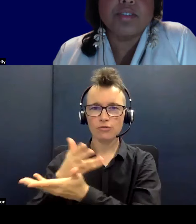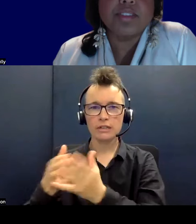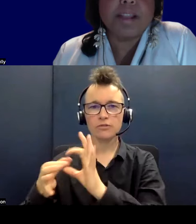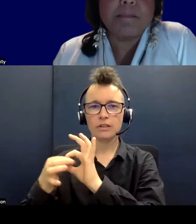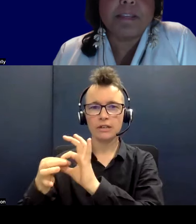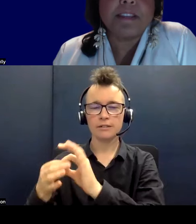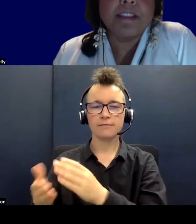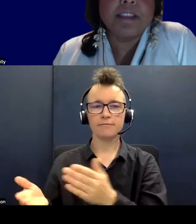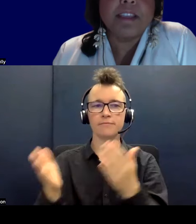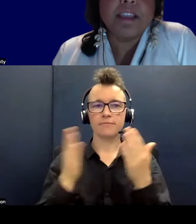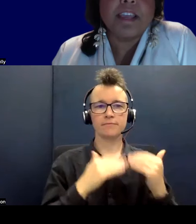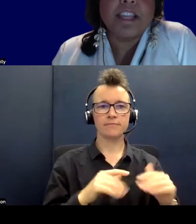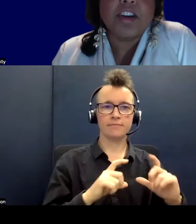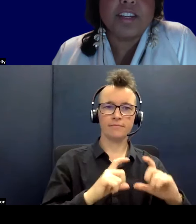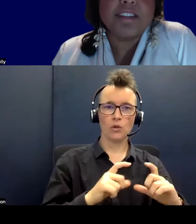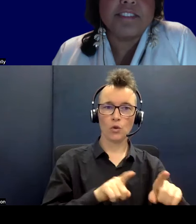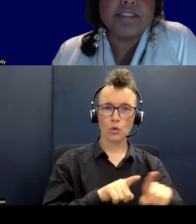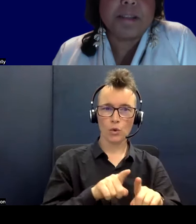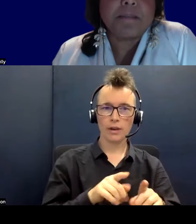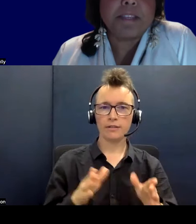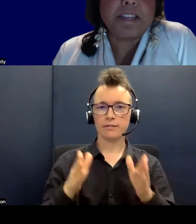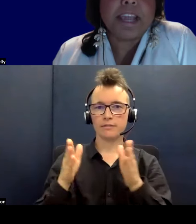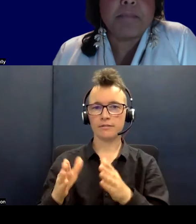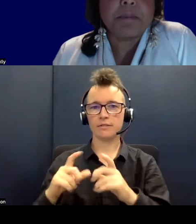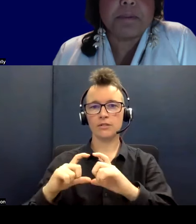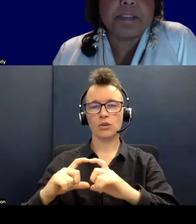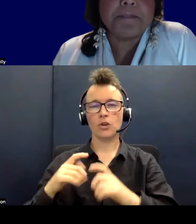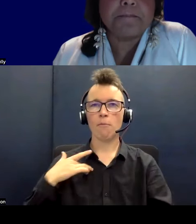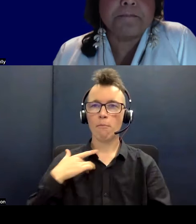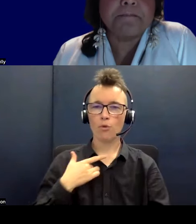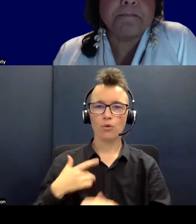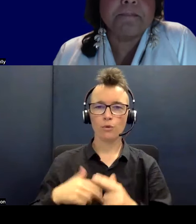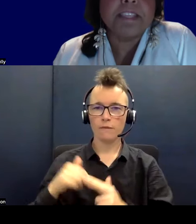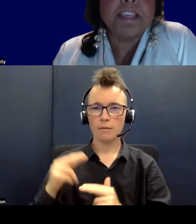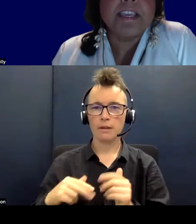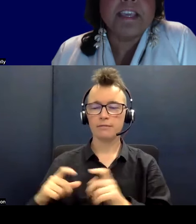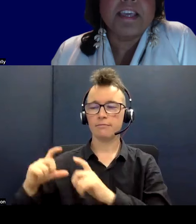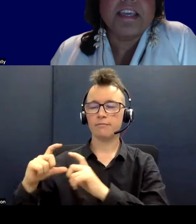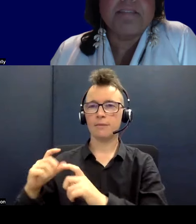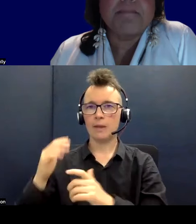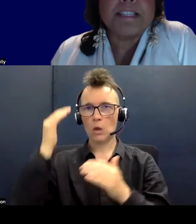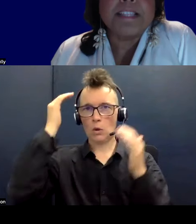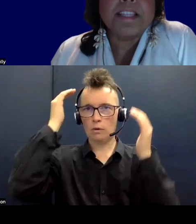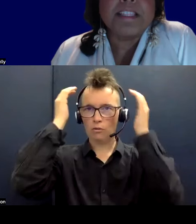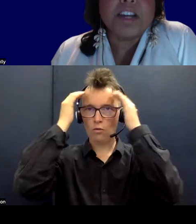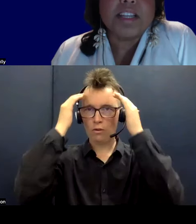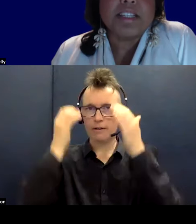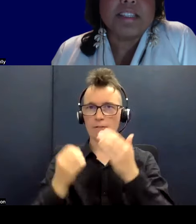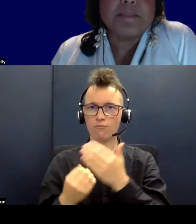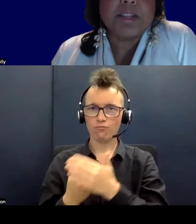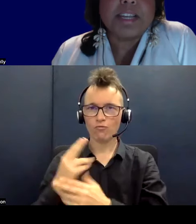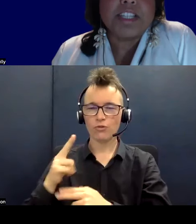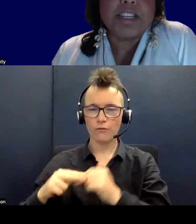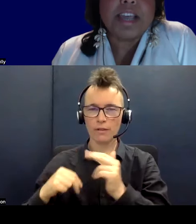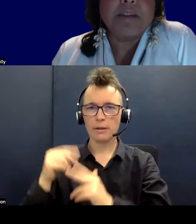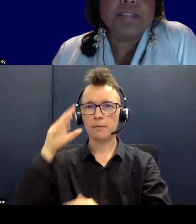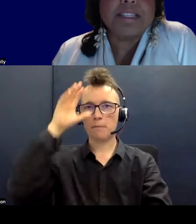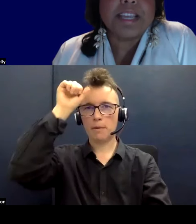development and cognitive development and memory. The bus and the cyclist simulation helps us see